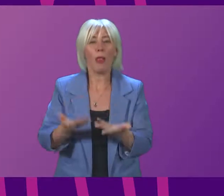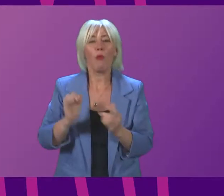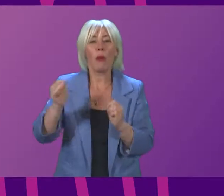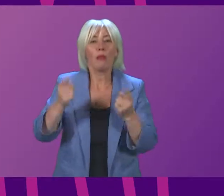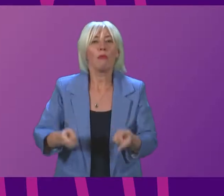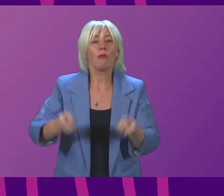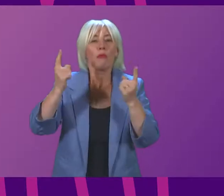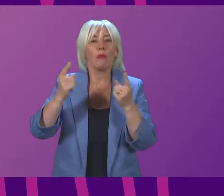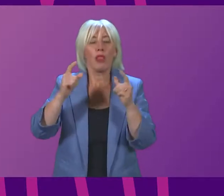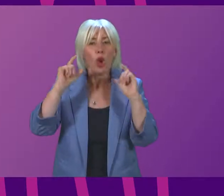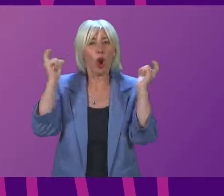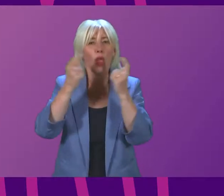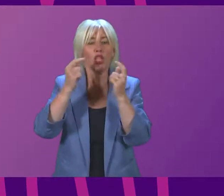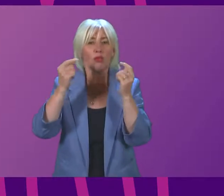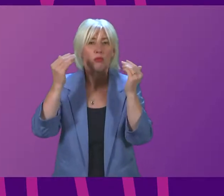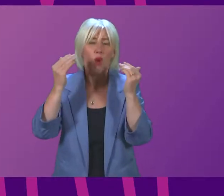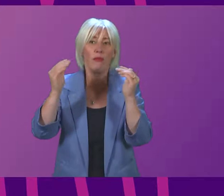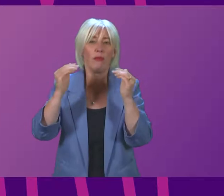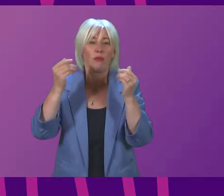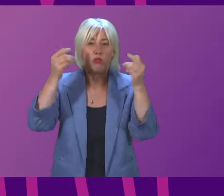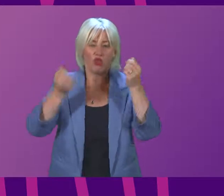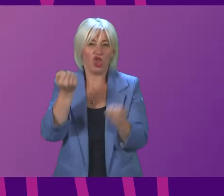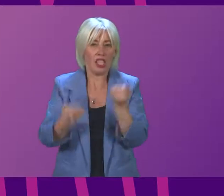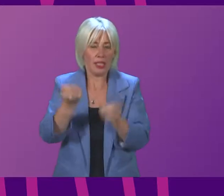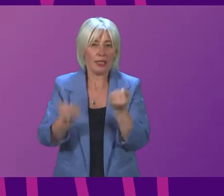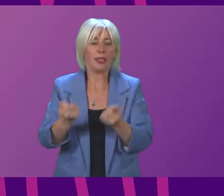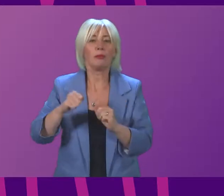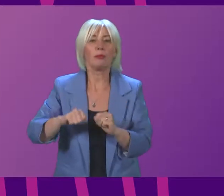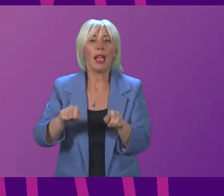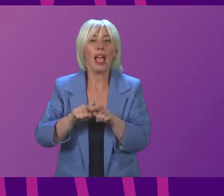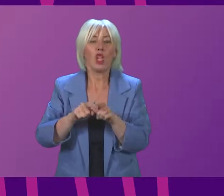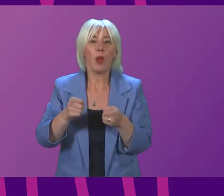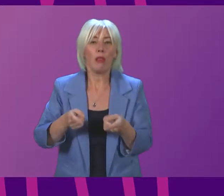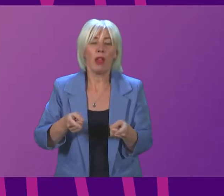Justice of Scotland and has also sat as a judge in the Upper Tribunal of the United Kingdom.